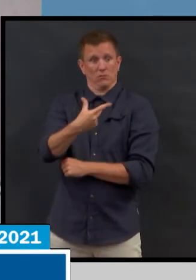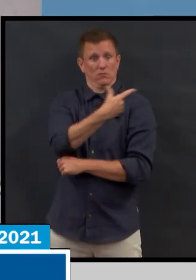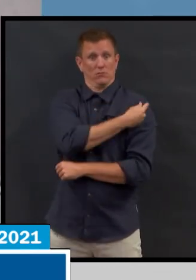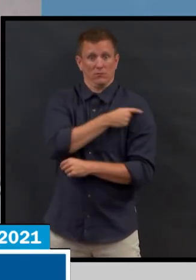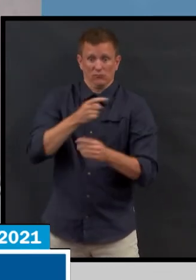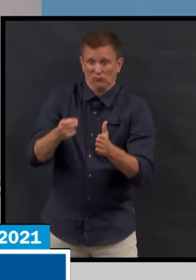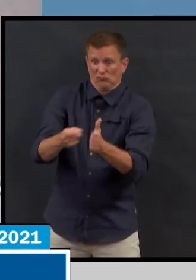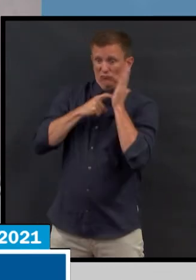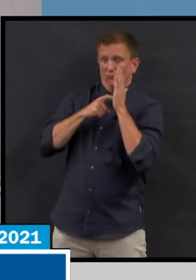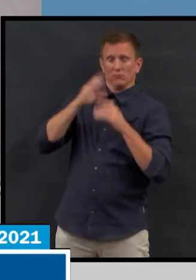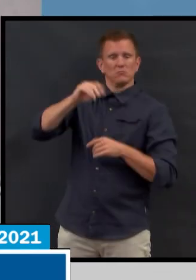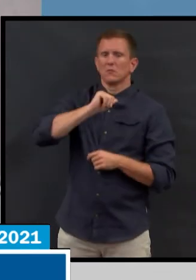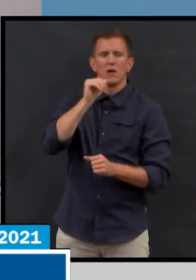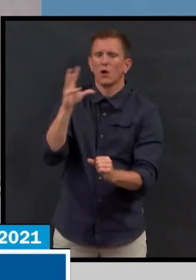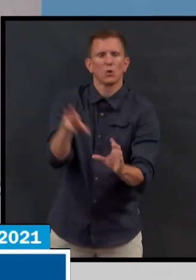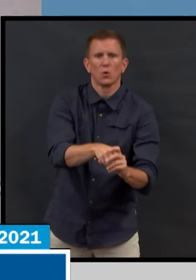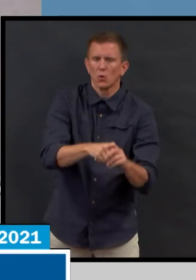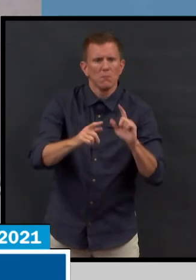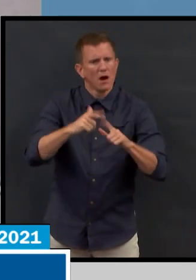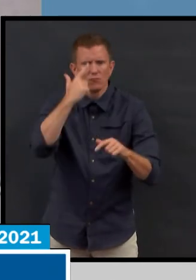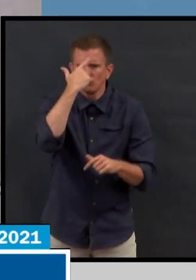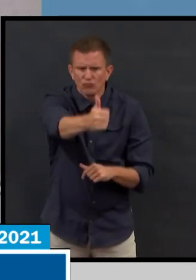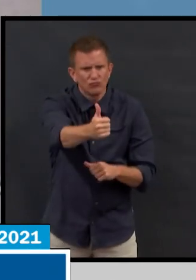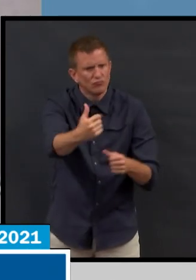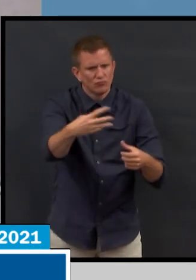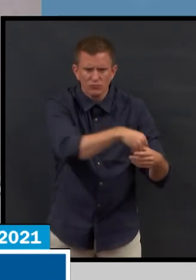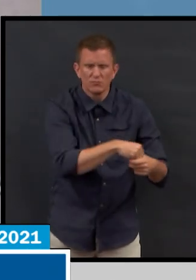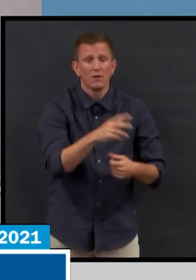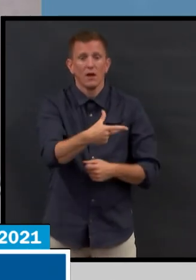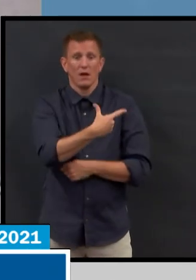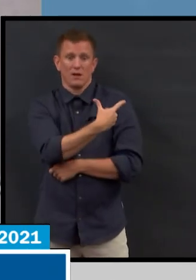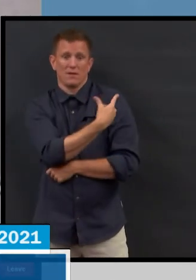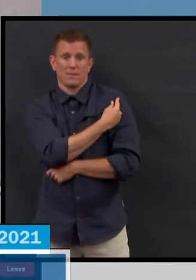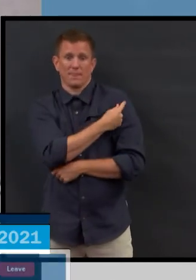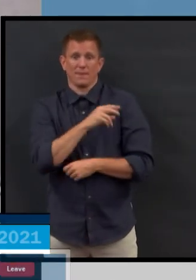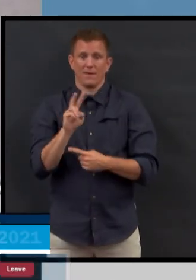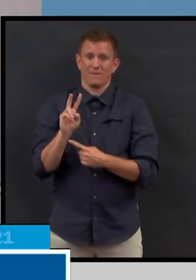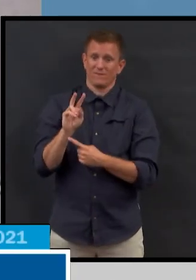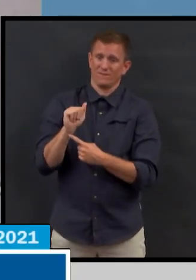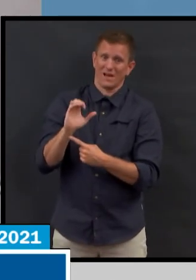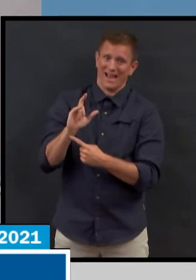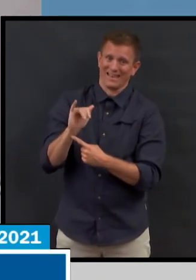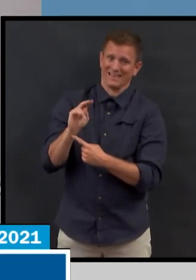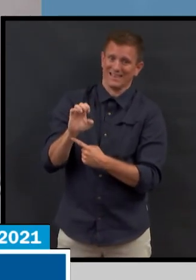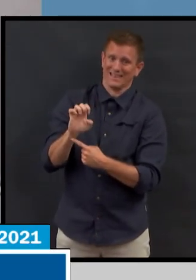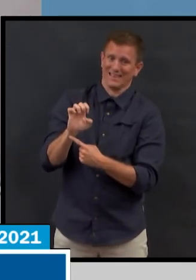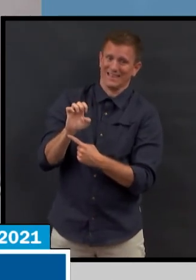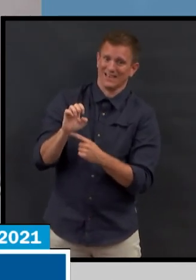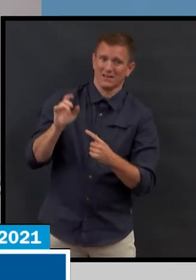vaccine supply and providers are very accessible at this point if you have any challenges reach